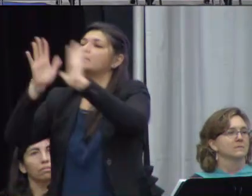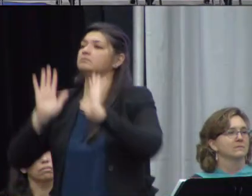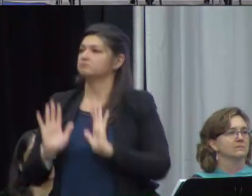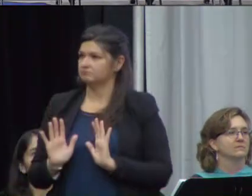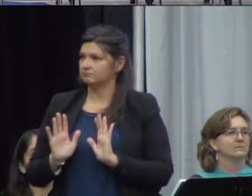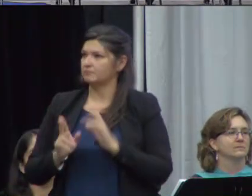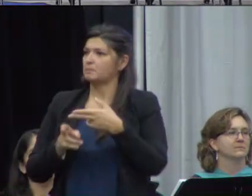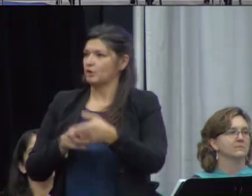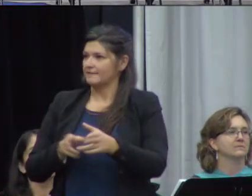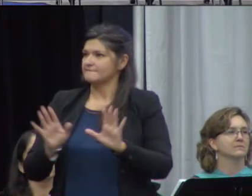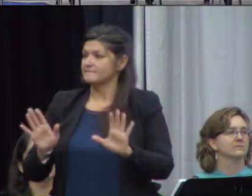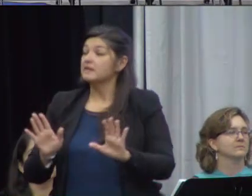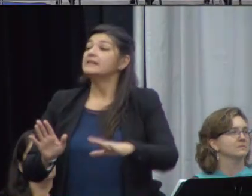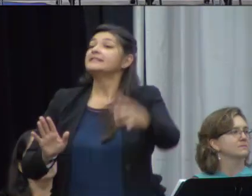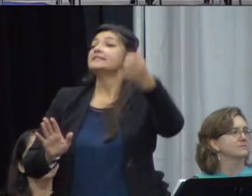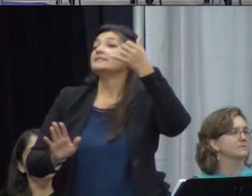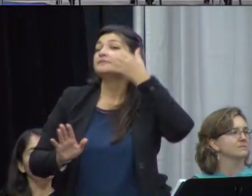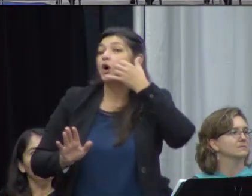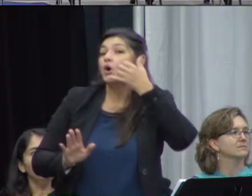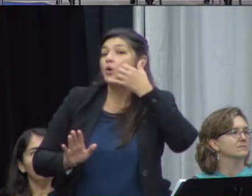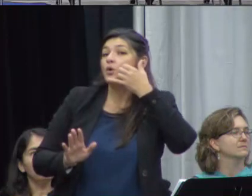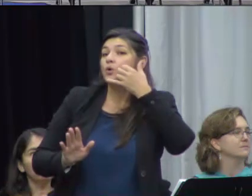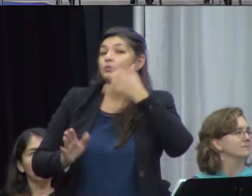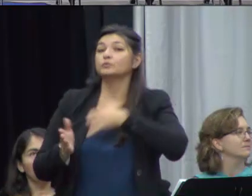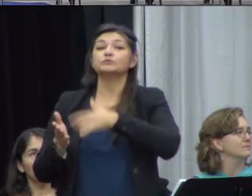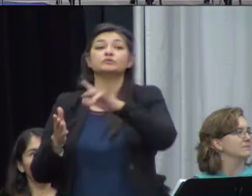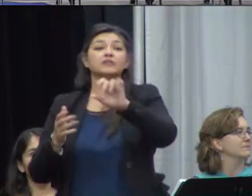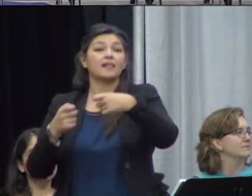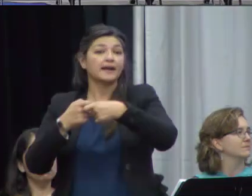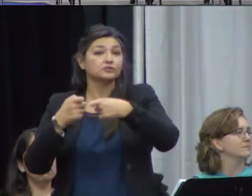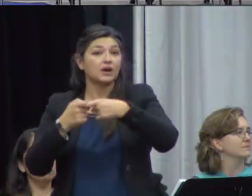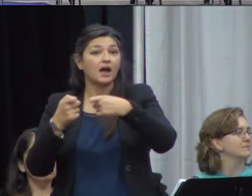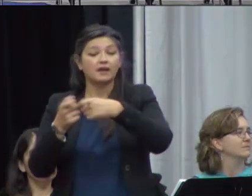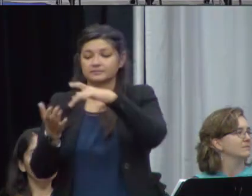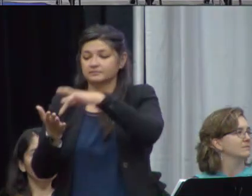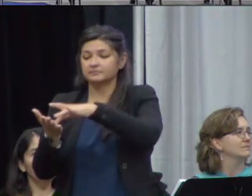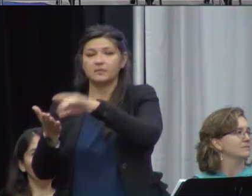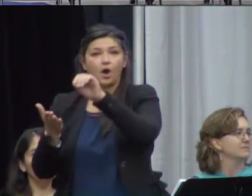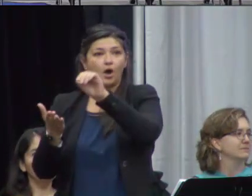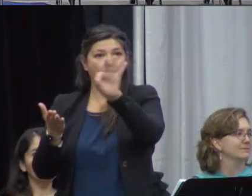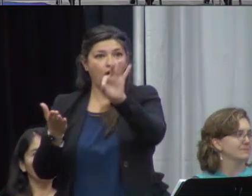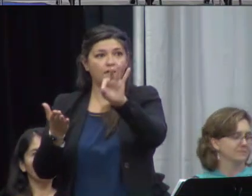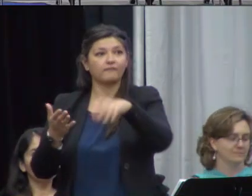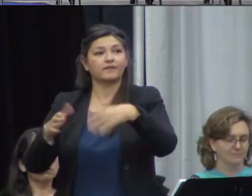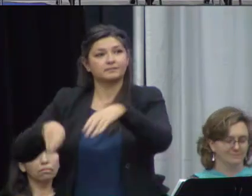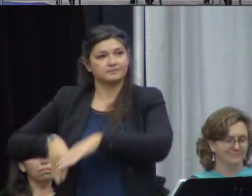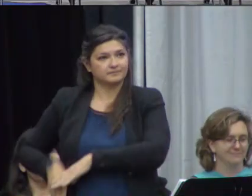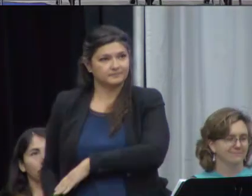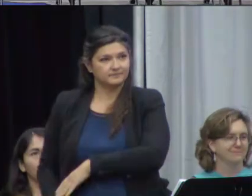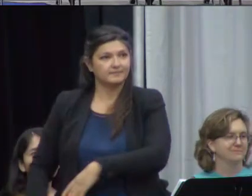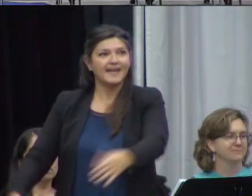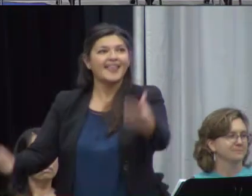Thank you for attending today for the Class of 2022 Commencement Ceremony